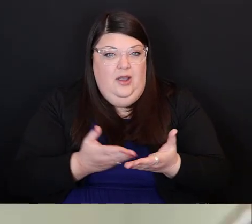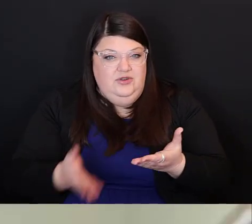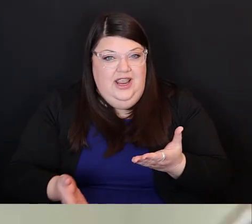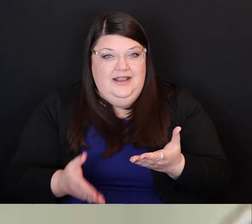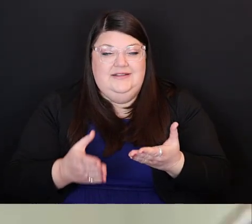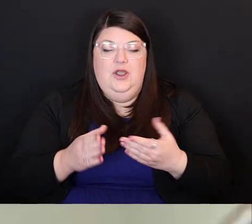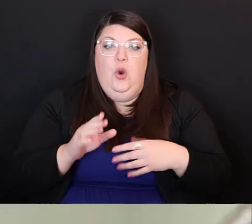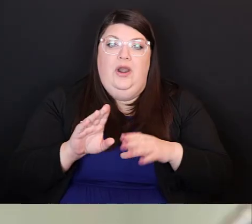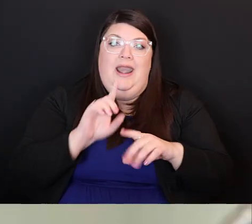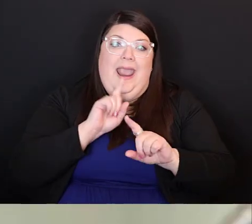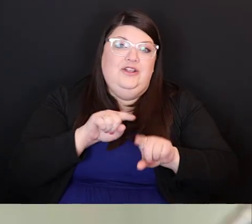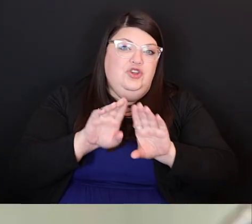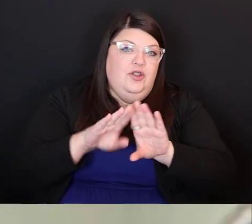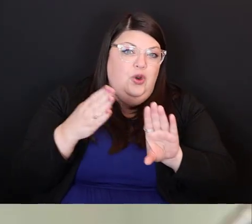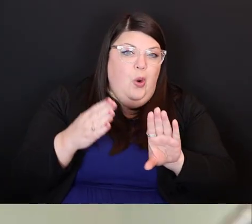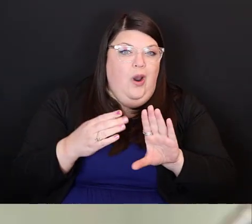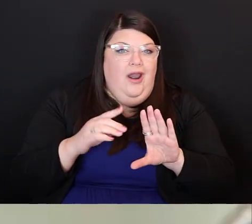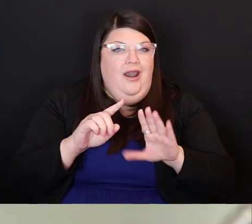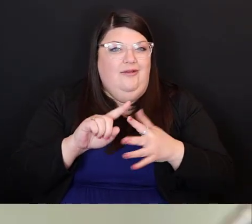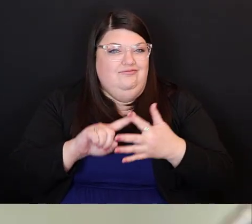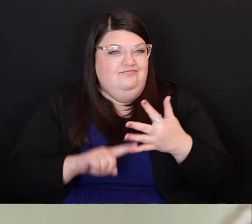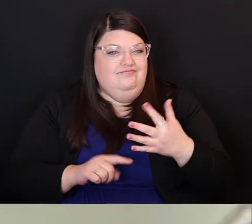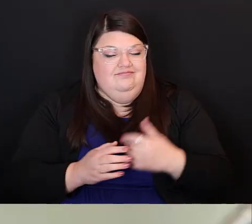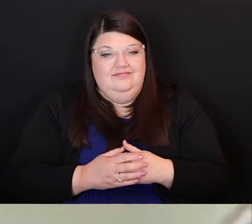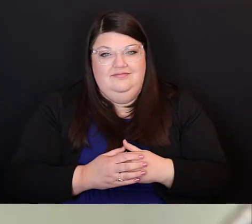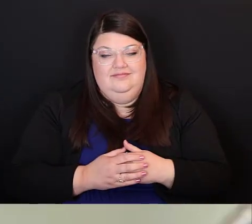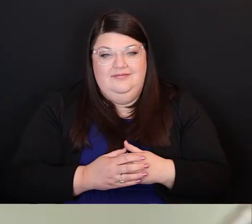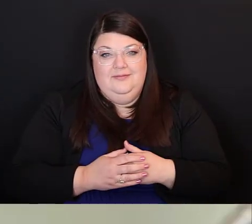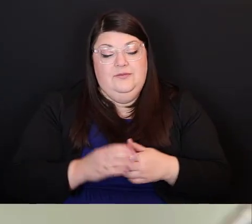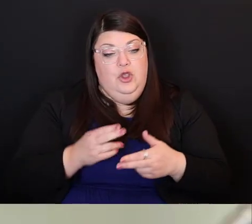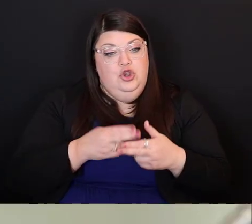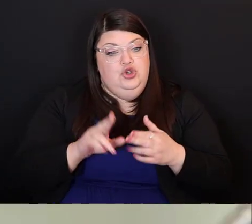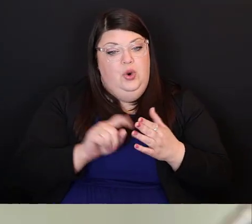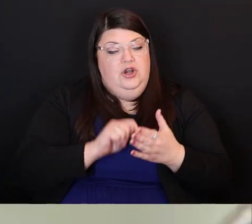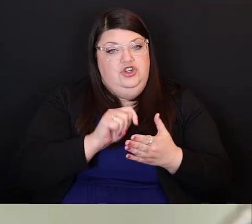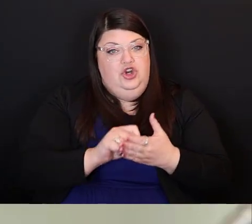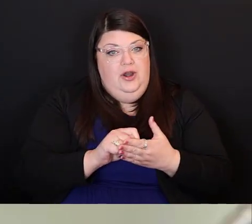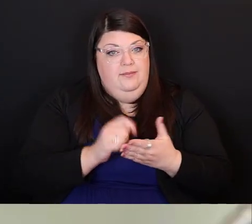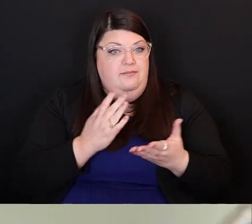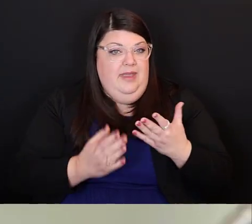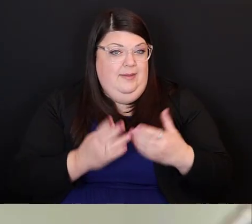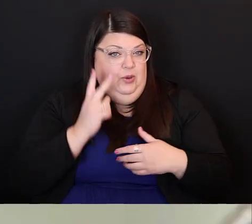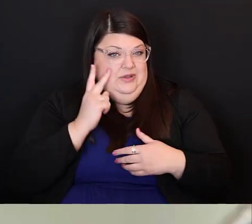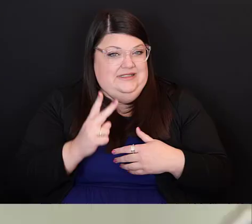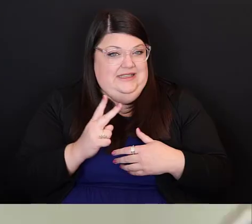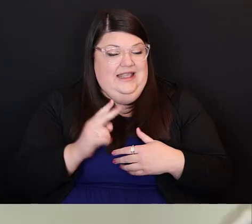Looking outside of smart home tech, in the short term, we might see things like 0 tech solutions.